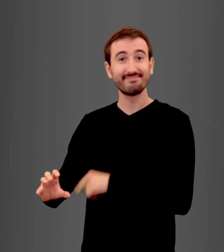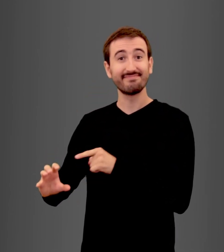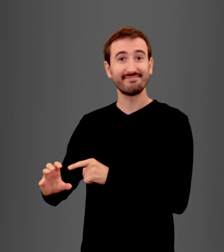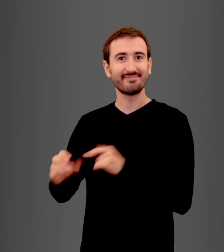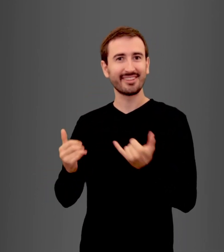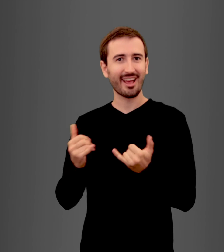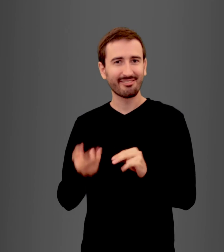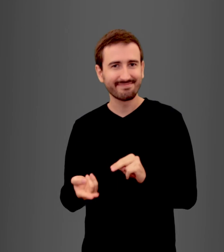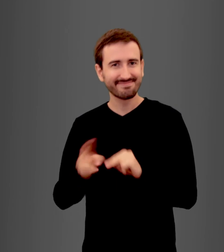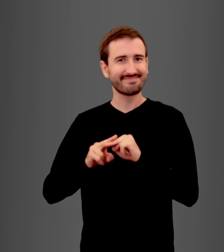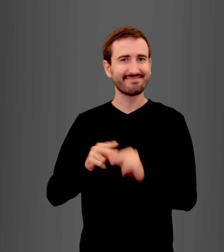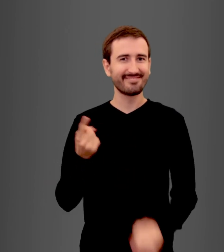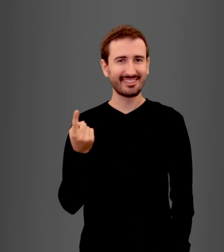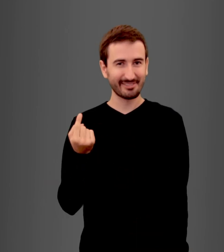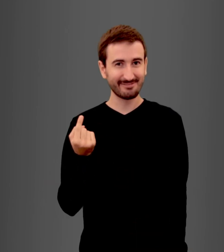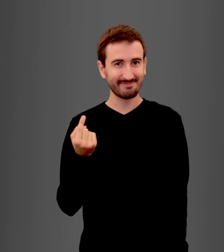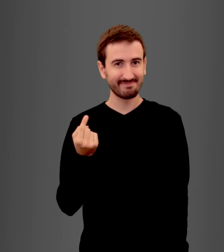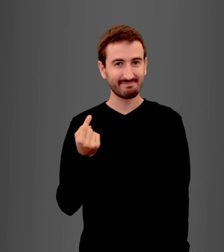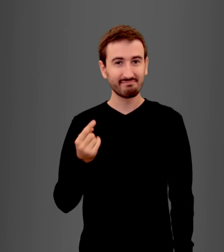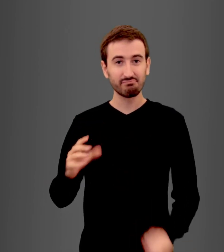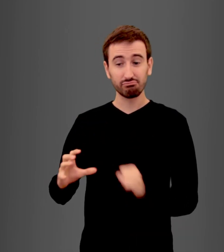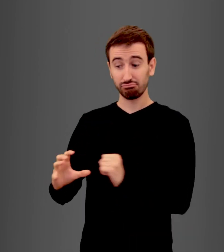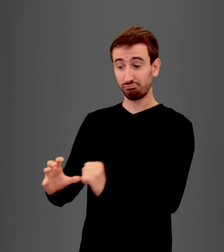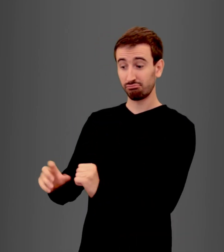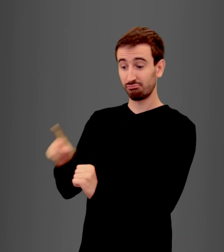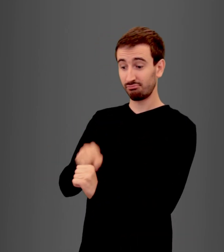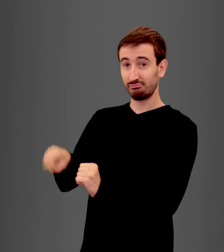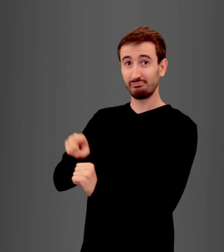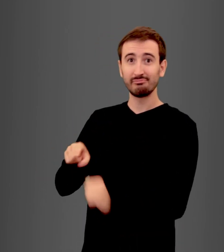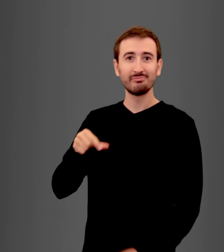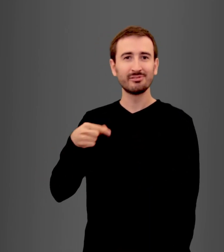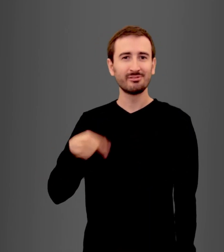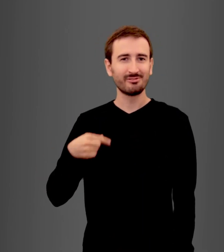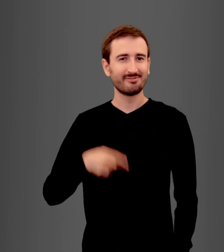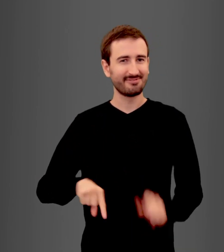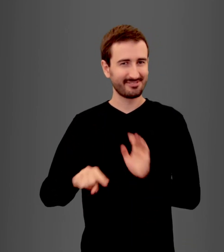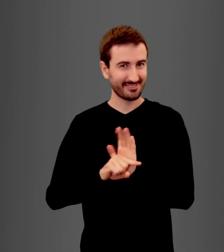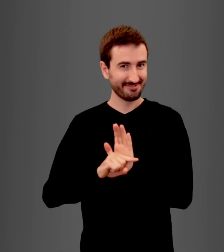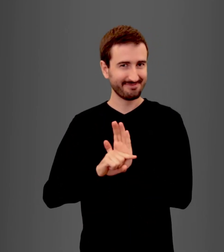Having an extra electron makes this system negatively charged,